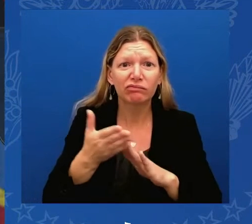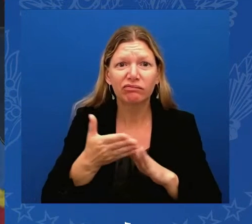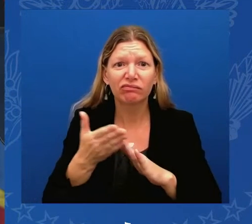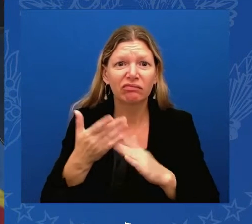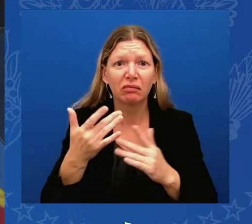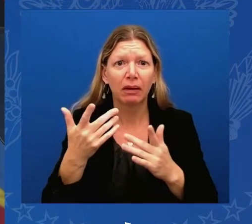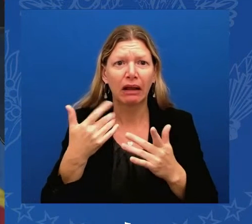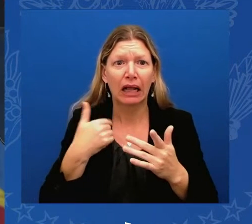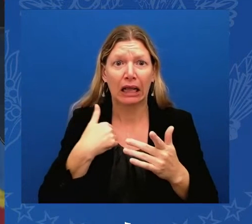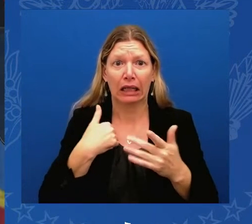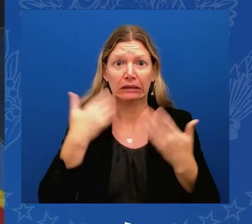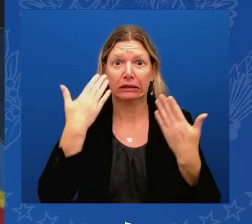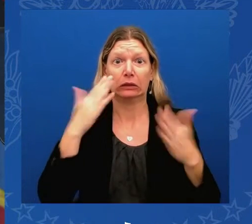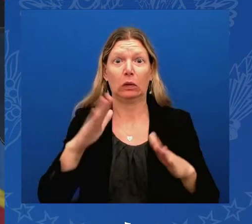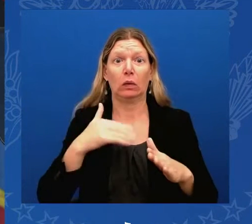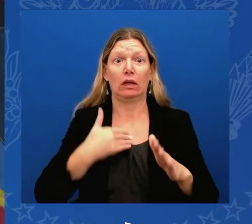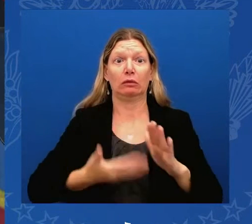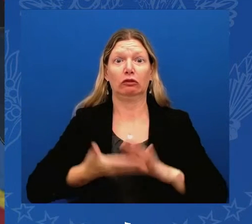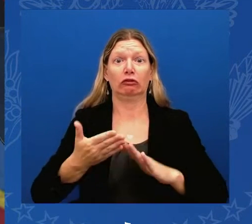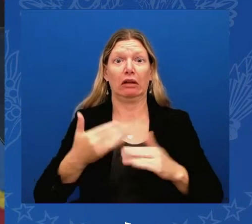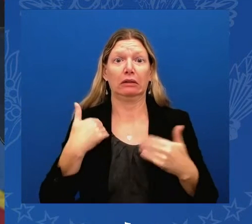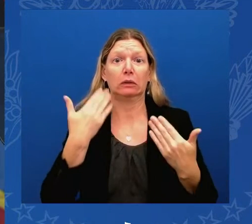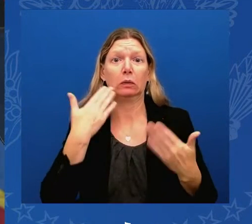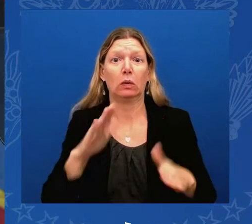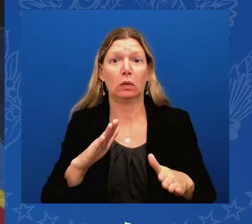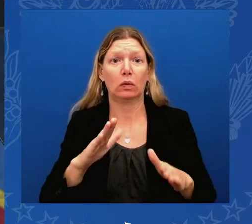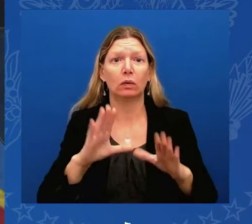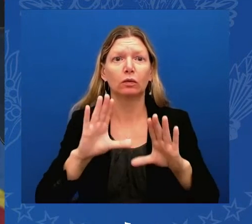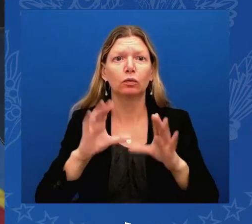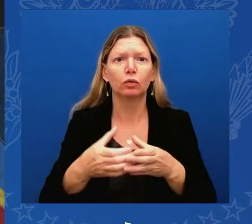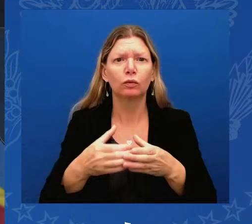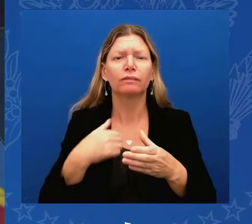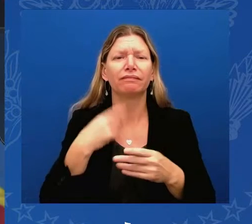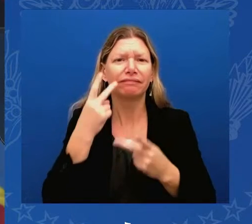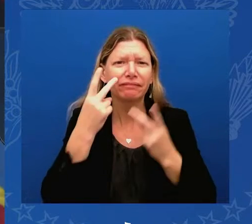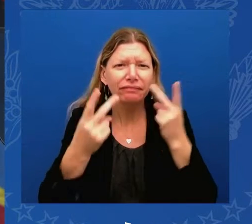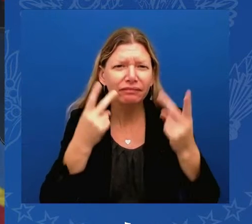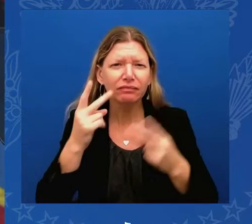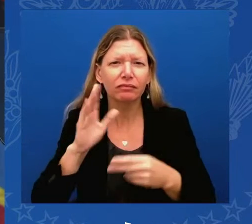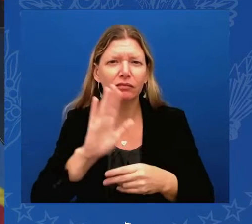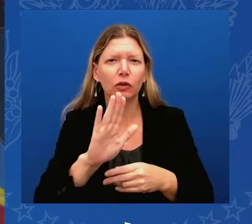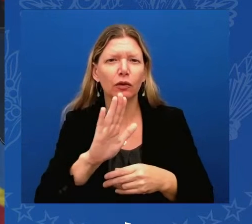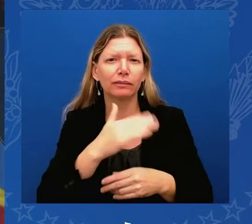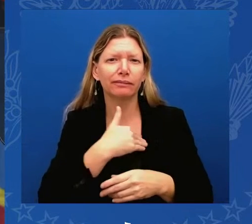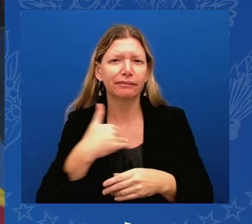They couldn't find anybody to run and said, "You should run." Nixon won my state by 60 percent of the vote.